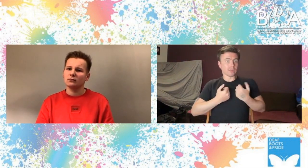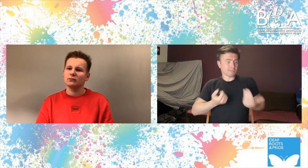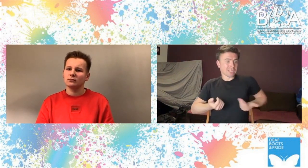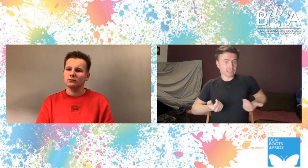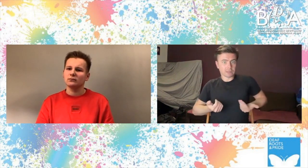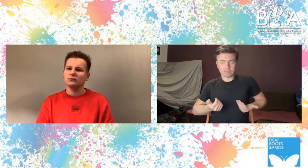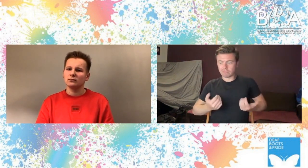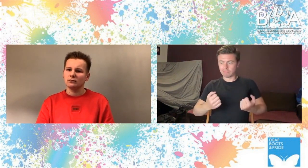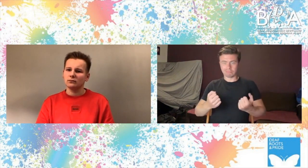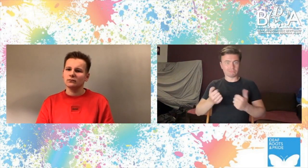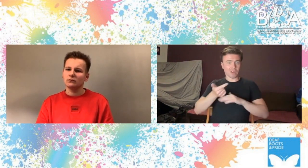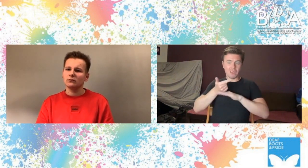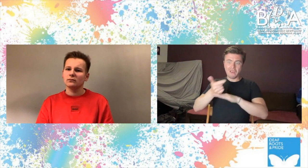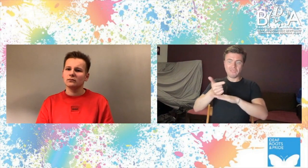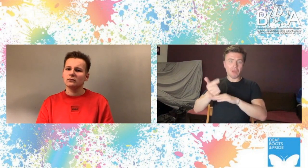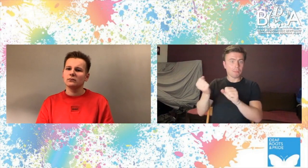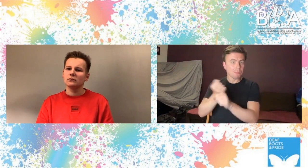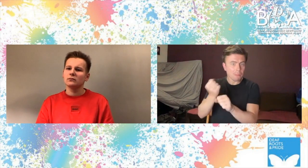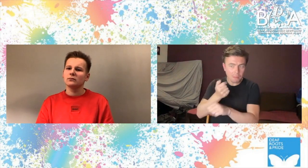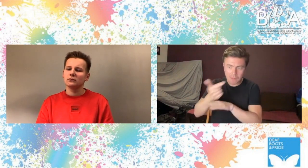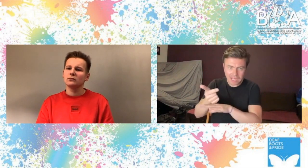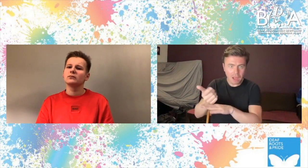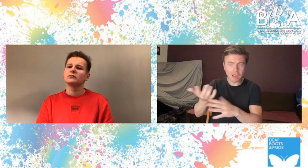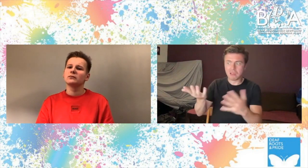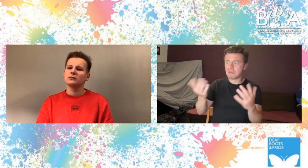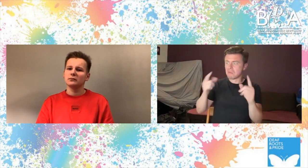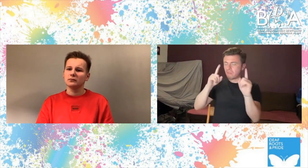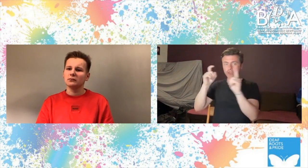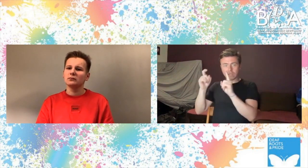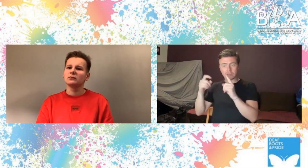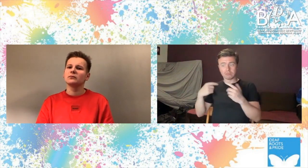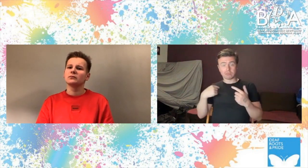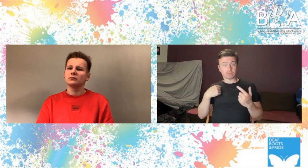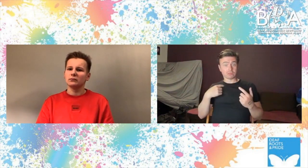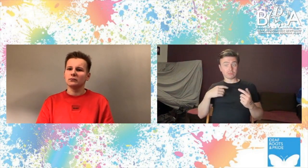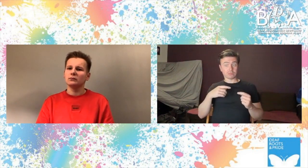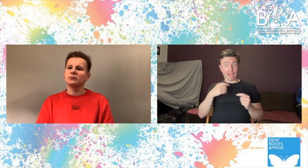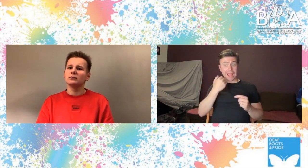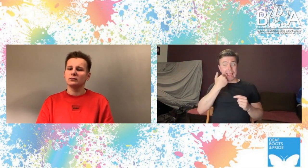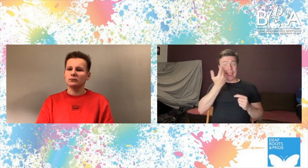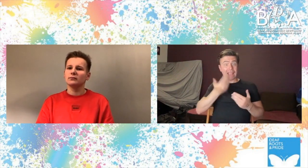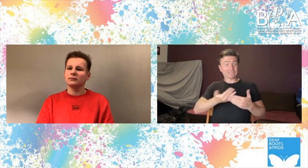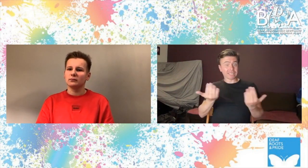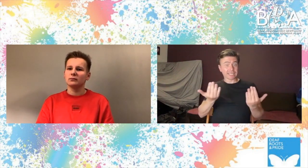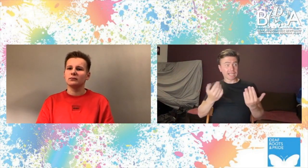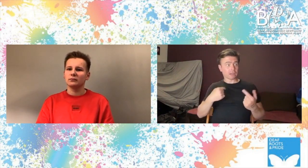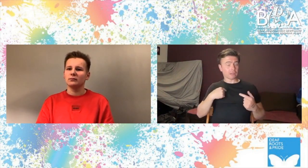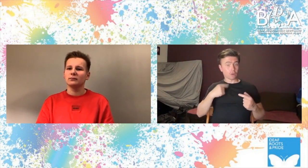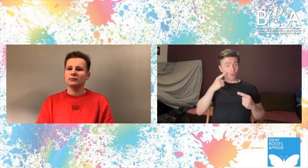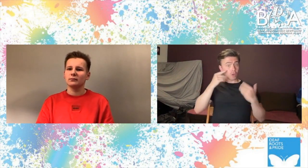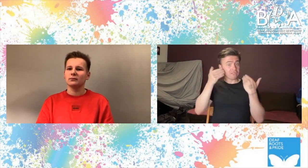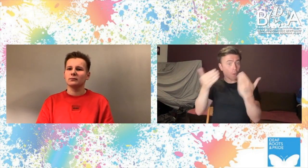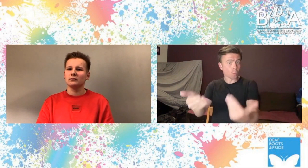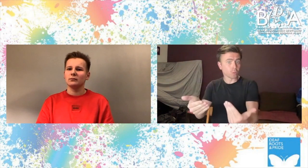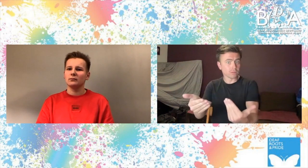filmmaker and my I look forward to my photography every day because I feel